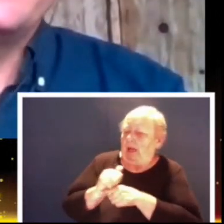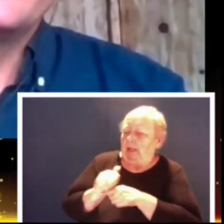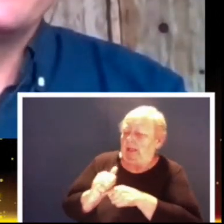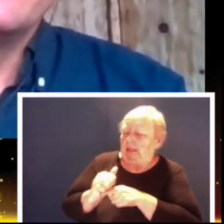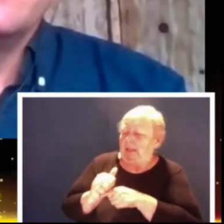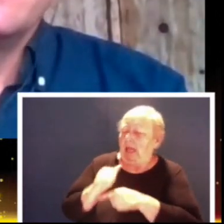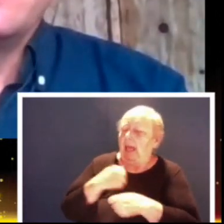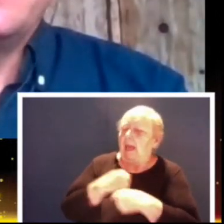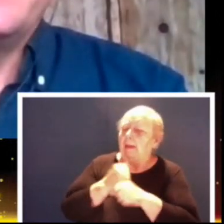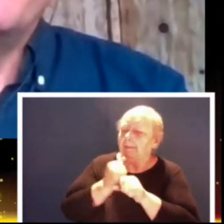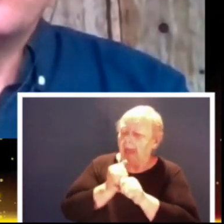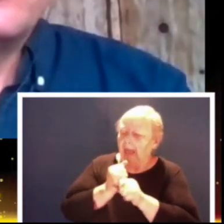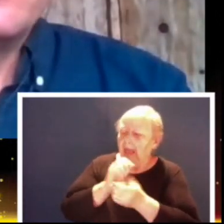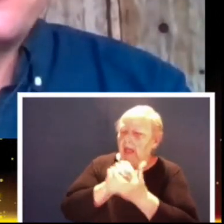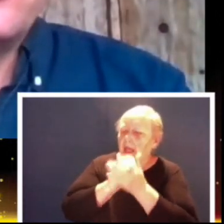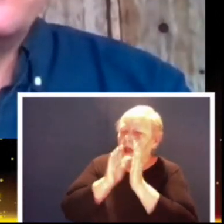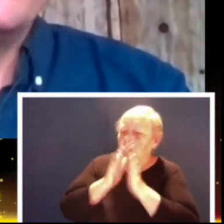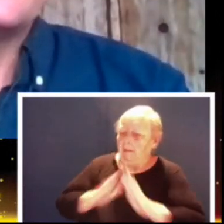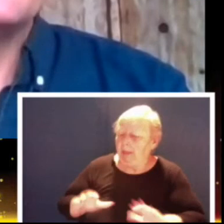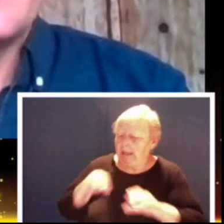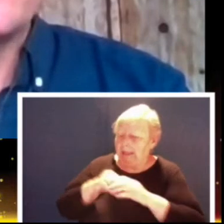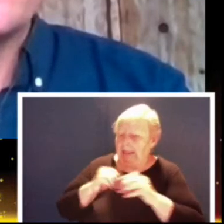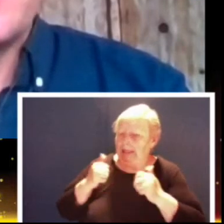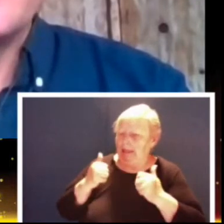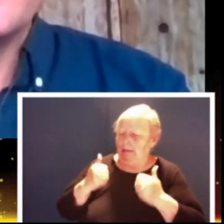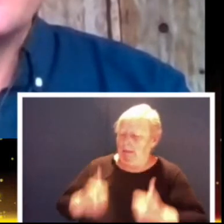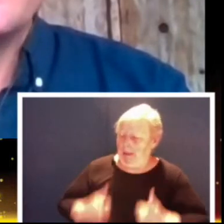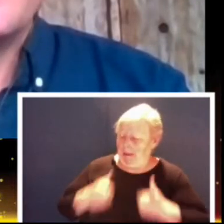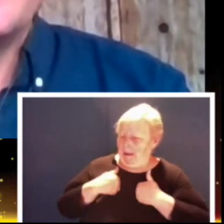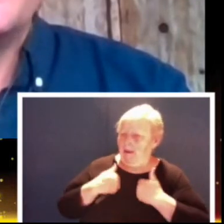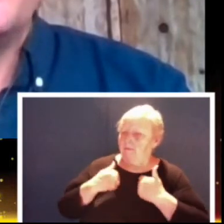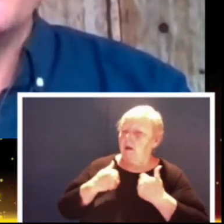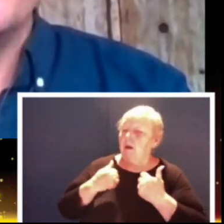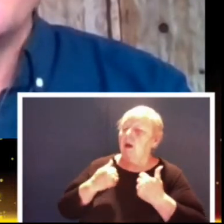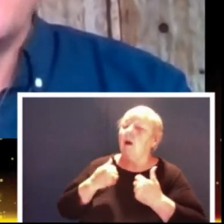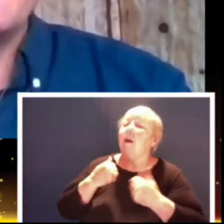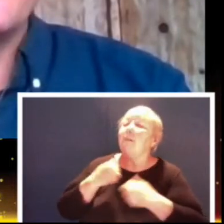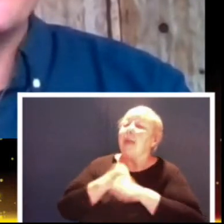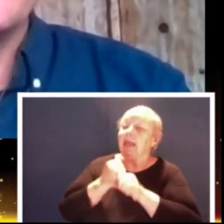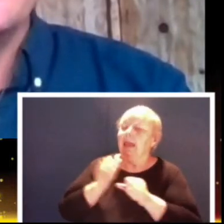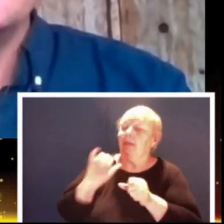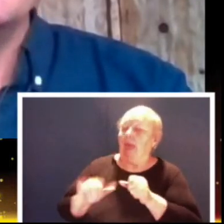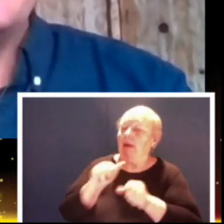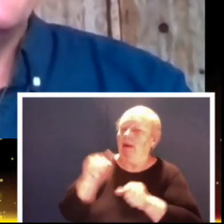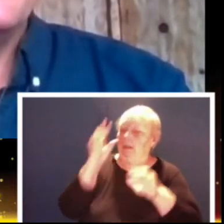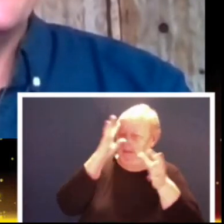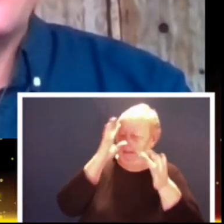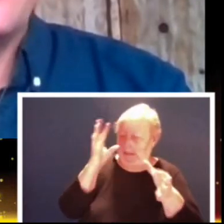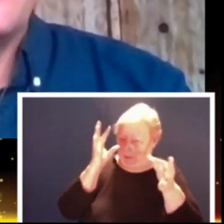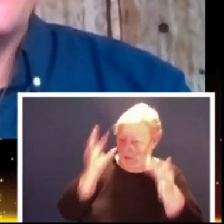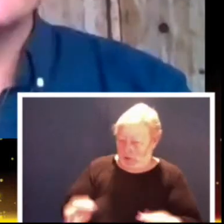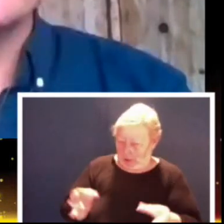and for whom some of the exercises that you offered may be unfamiliar,